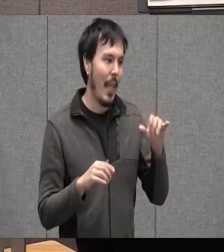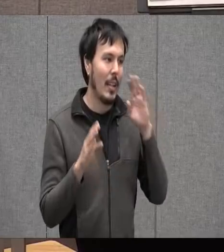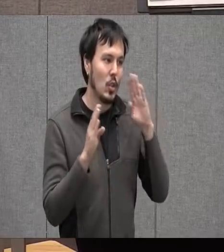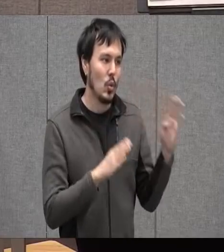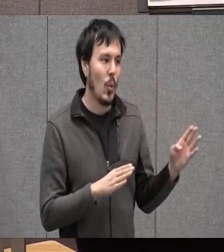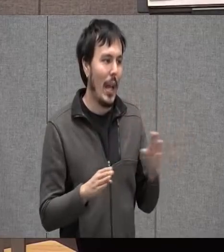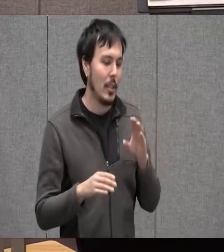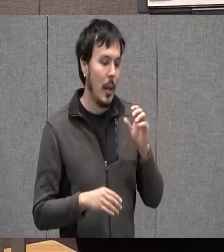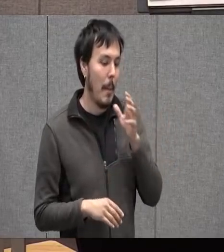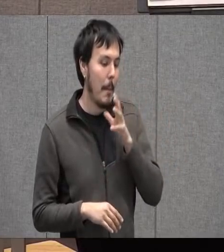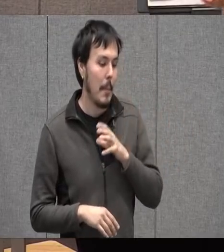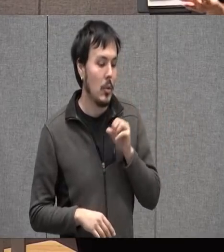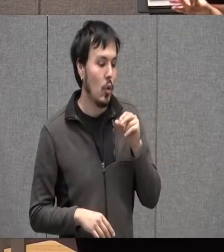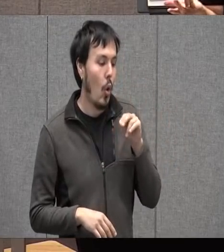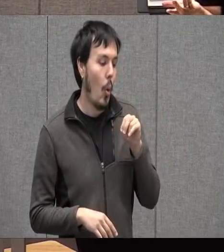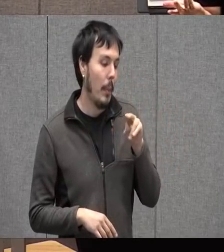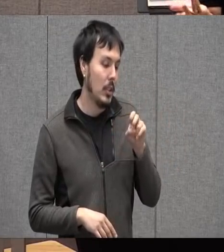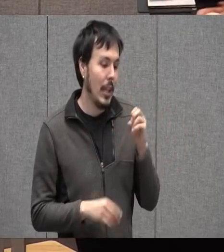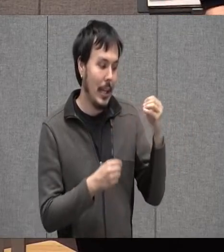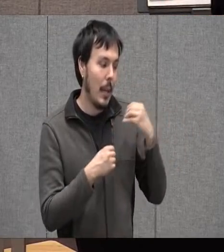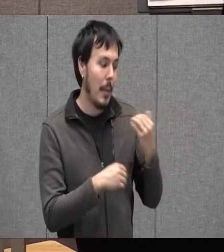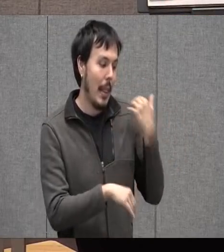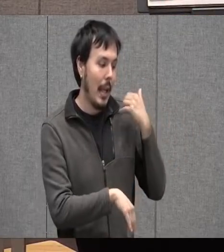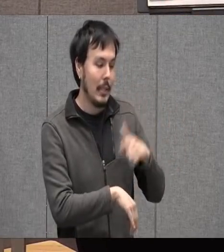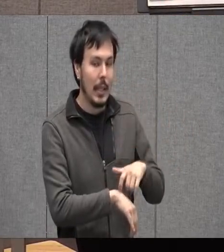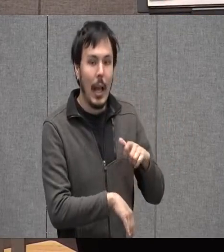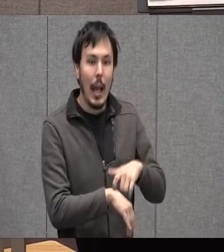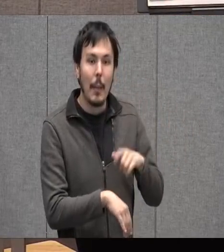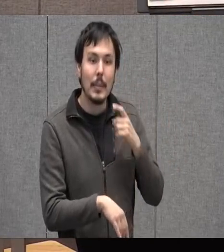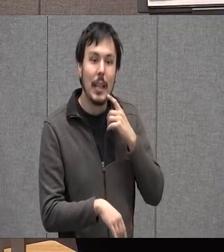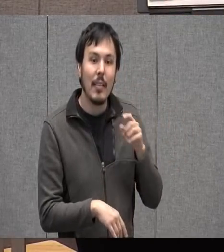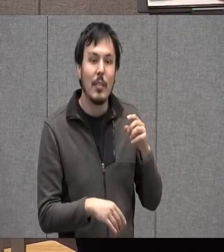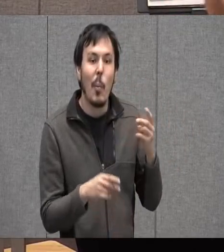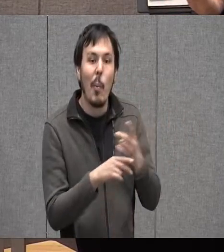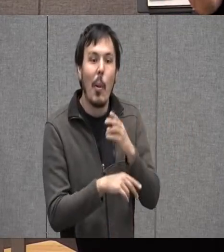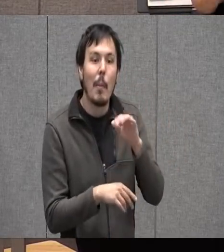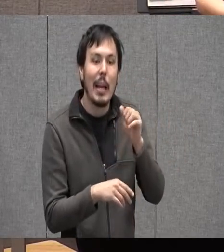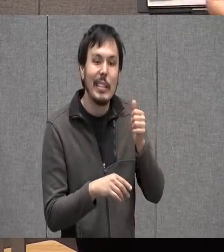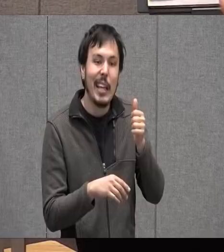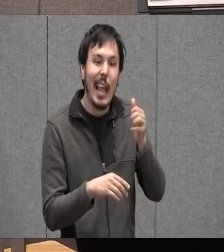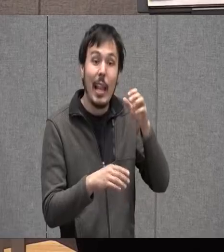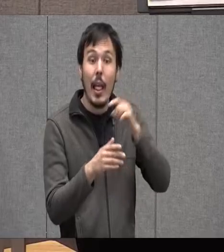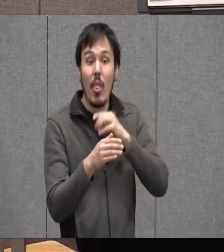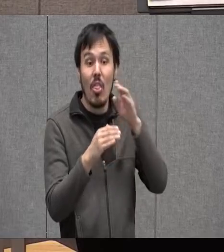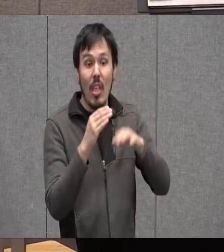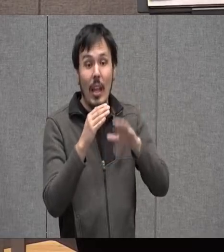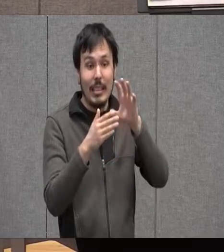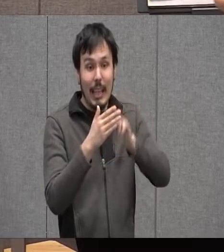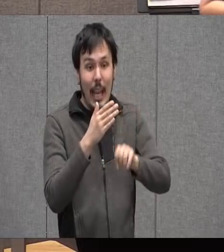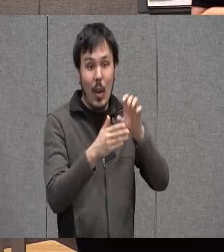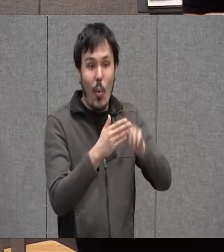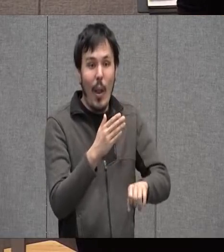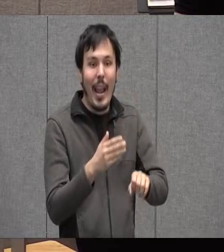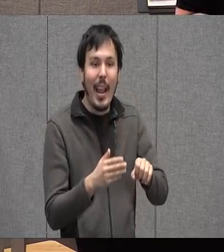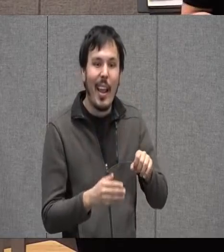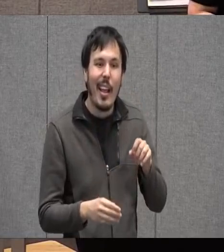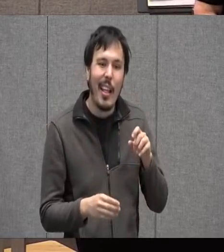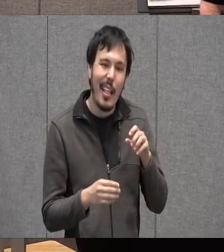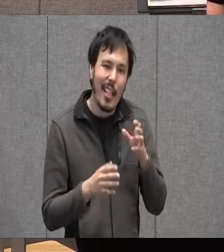gave me last time, just use that, multiply by 10 and then take away one of those, of those other factors that might be involved. If I remembered to use a 10 fact,